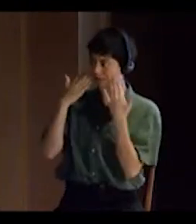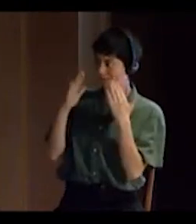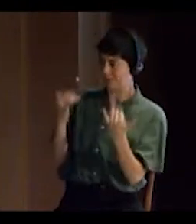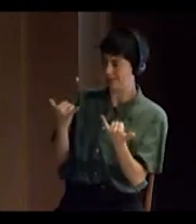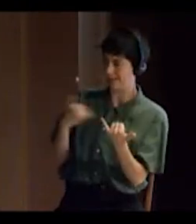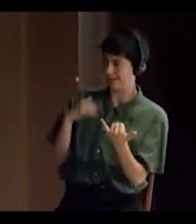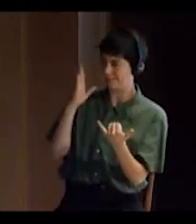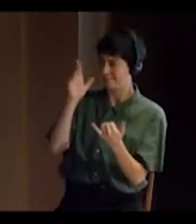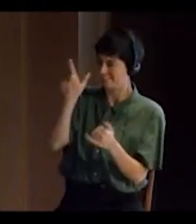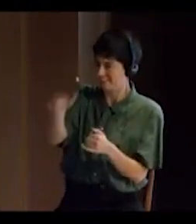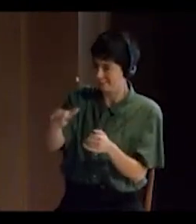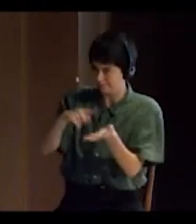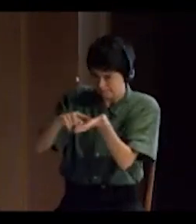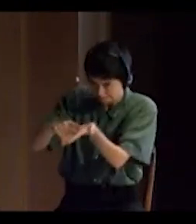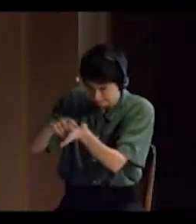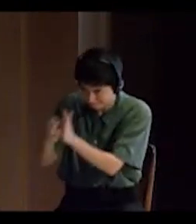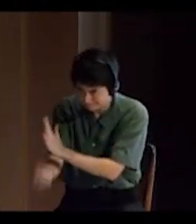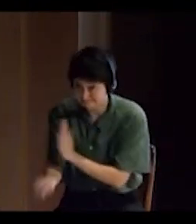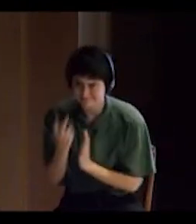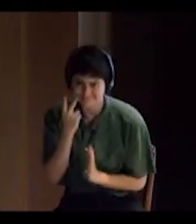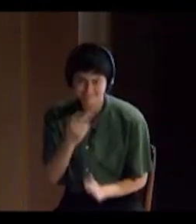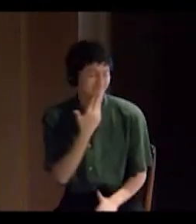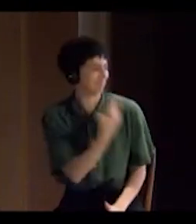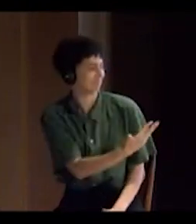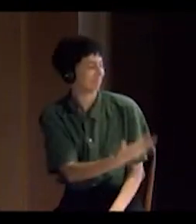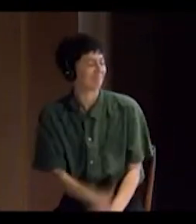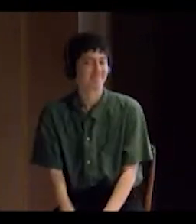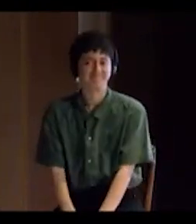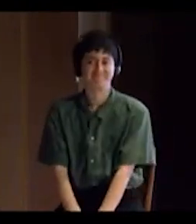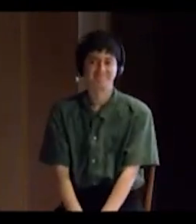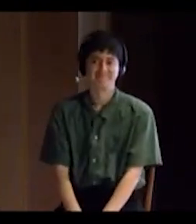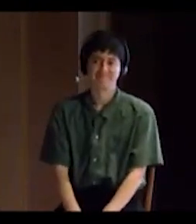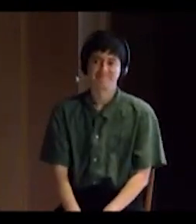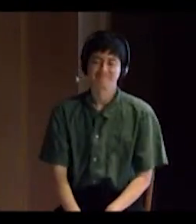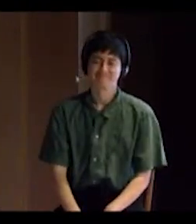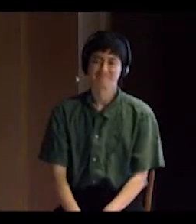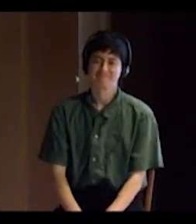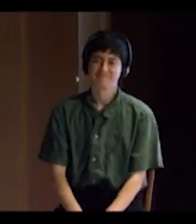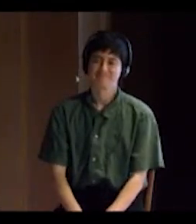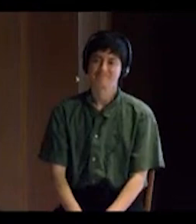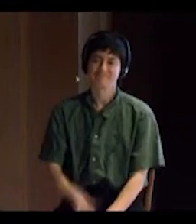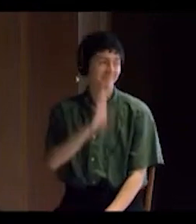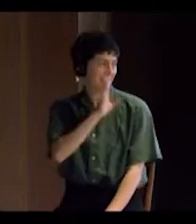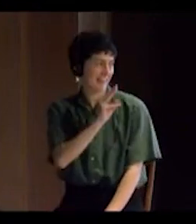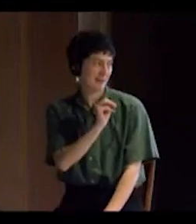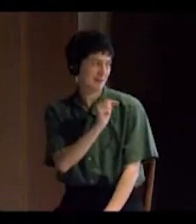Thank you. - [Attendant 2] Thank you. [Attendant 3] Hi Meghan. - Hi.